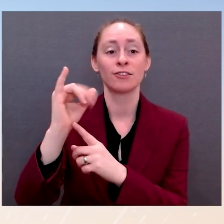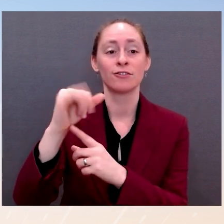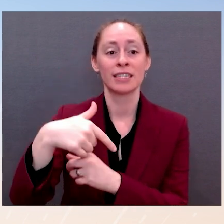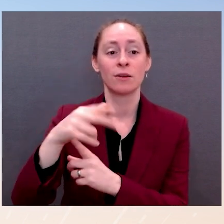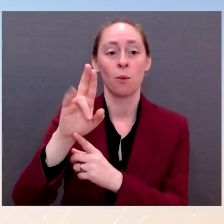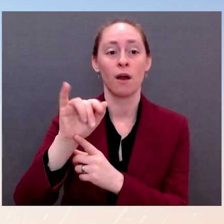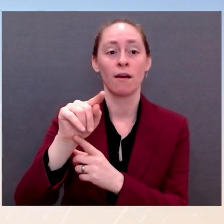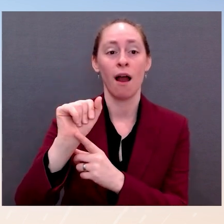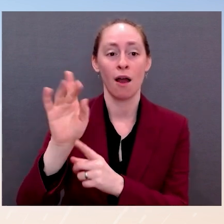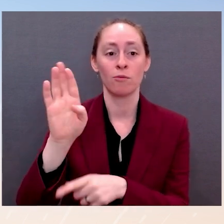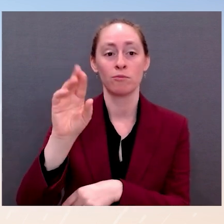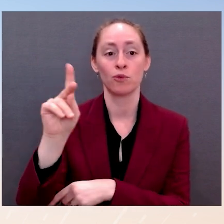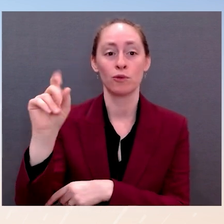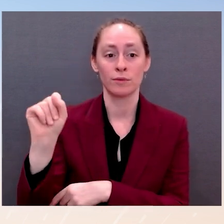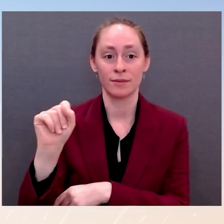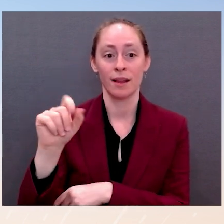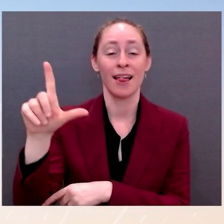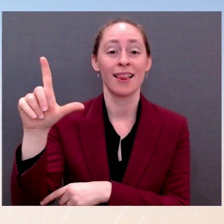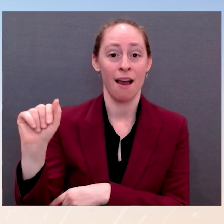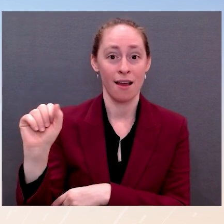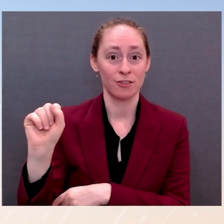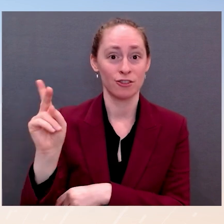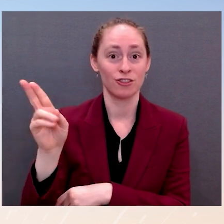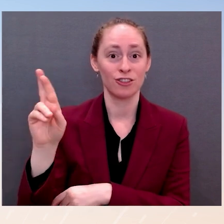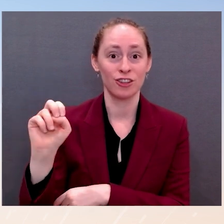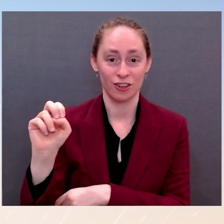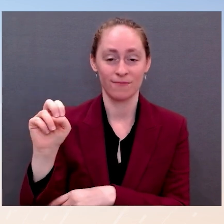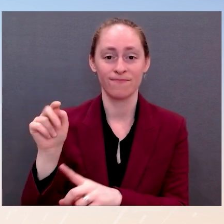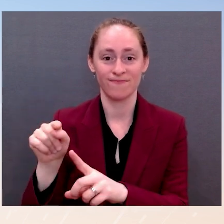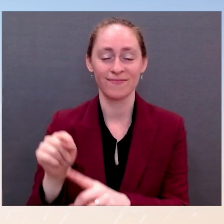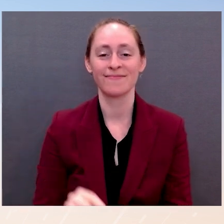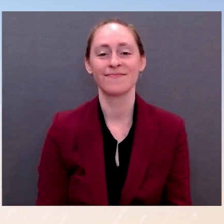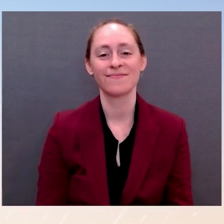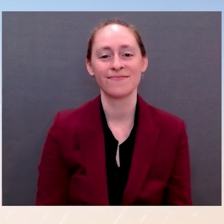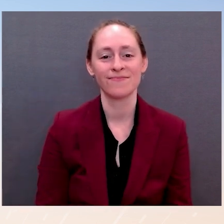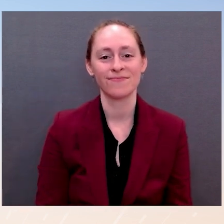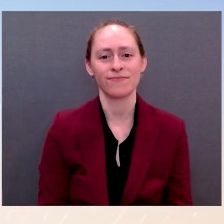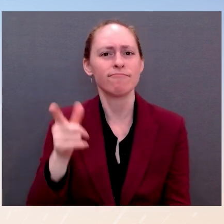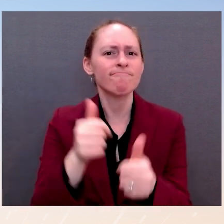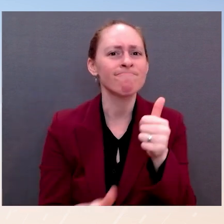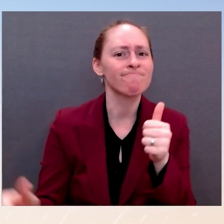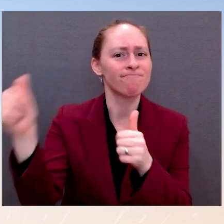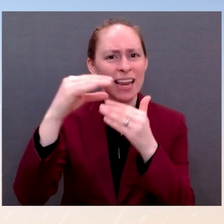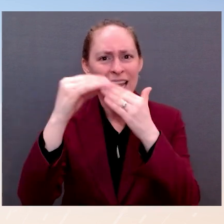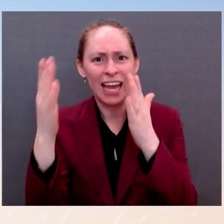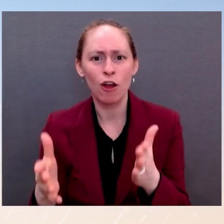as the first black woman to lead the Centers for Medicare and Medicaid Service, Medicare and Medicaid Services